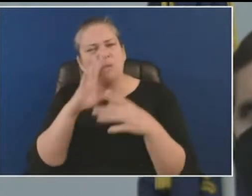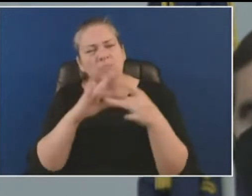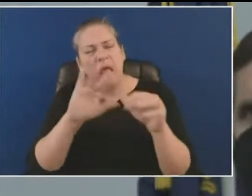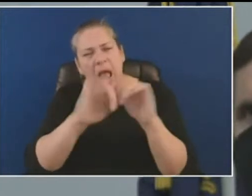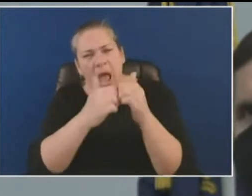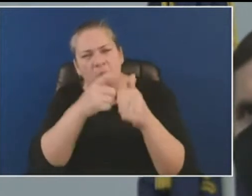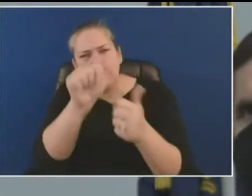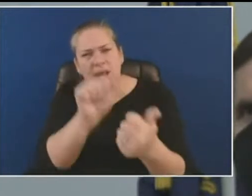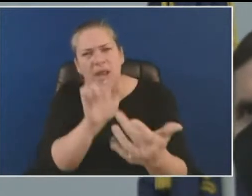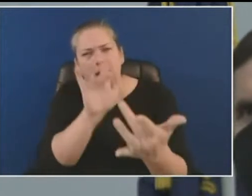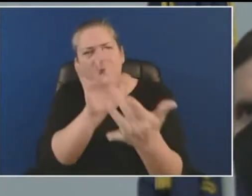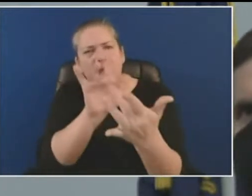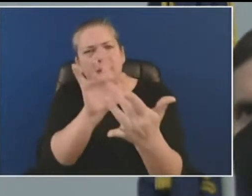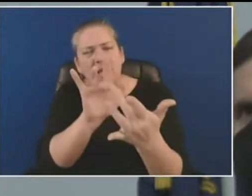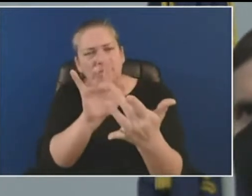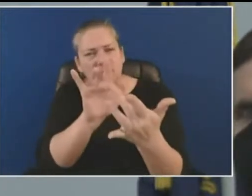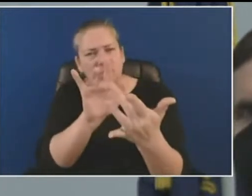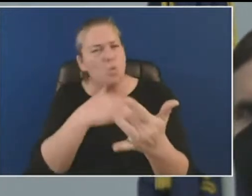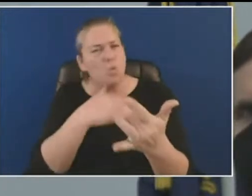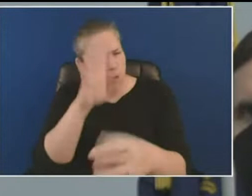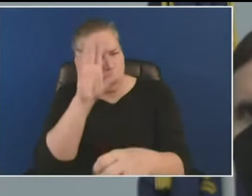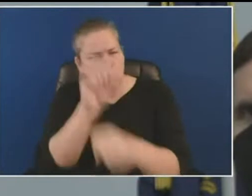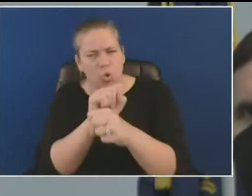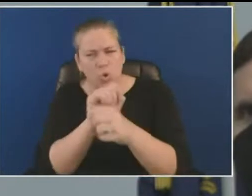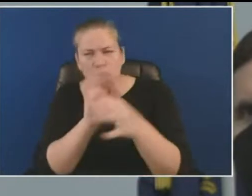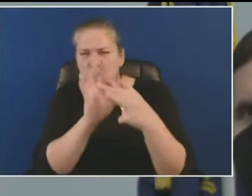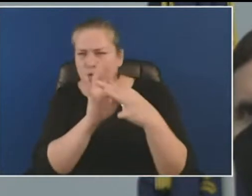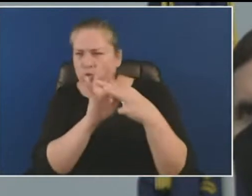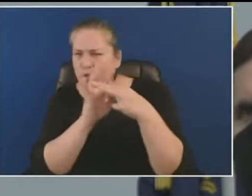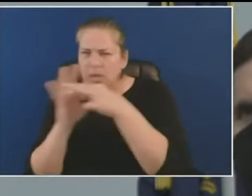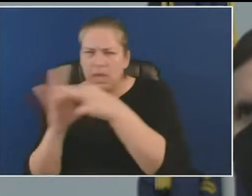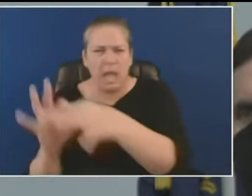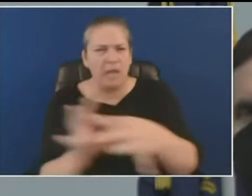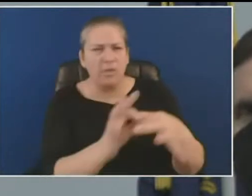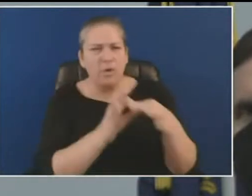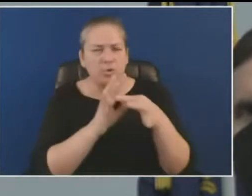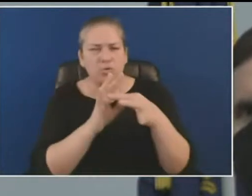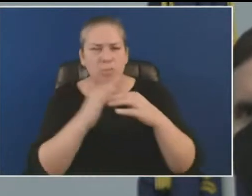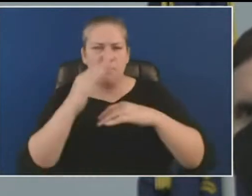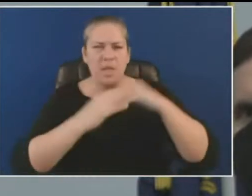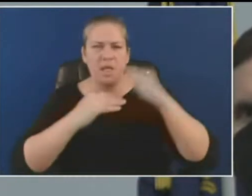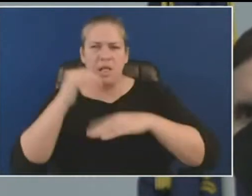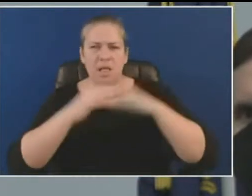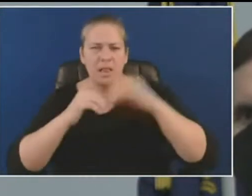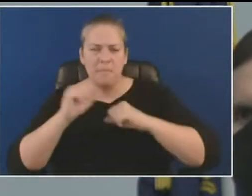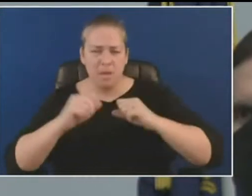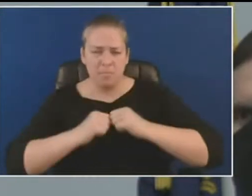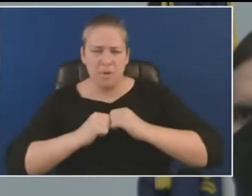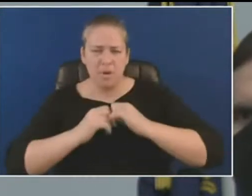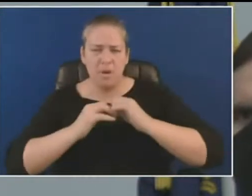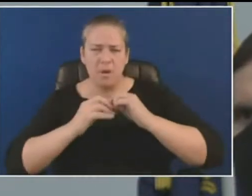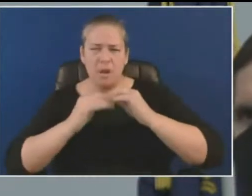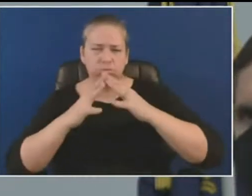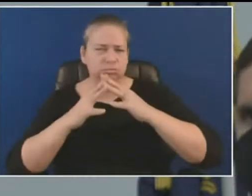sure that we build our communities back and we heal what has happened here today.